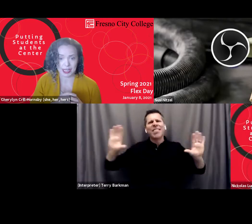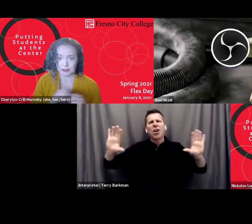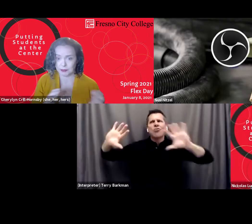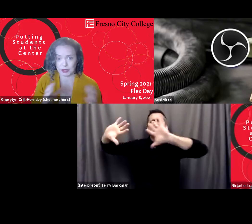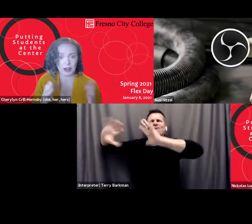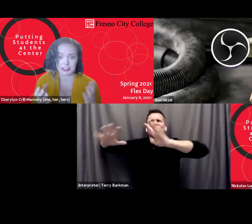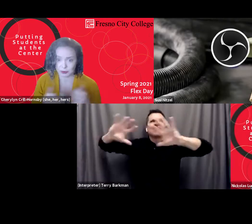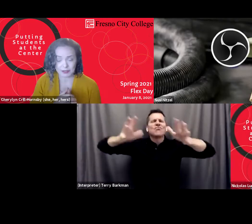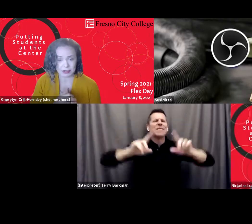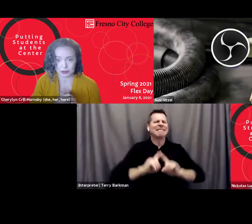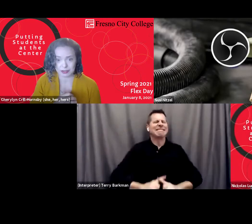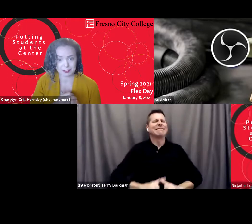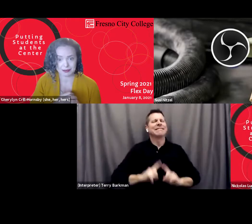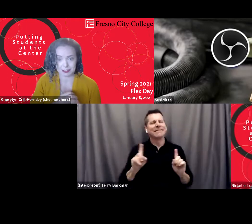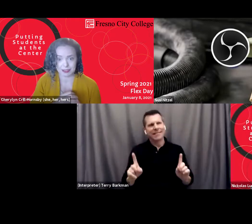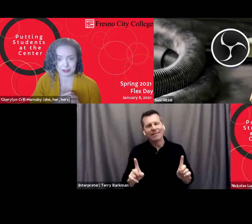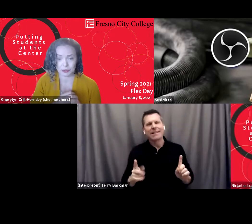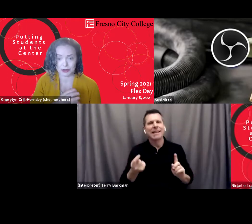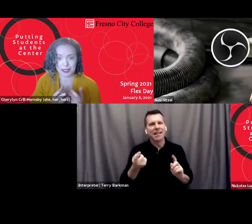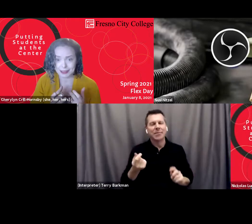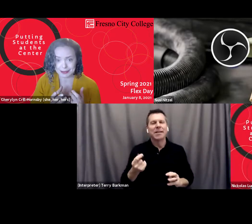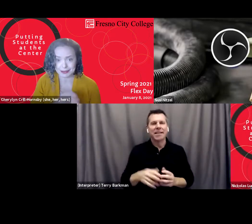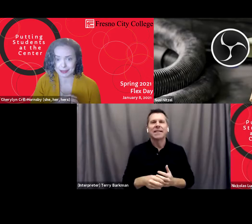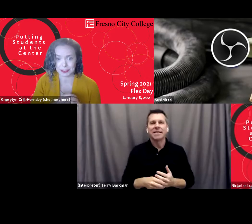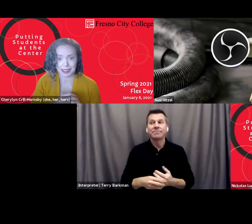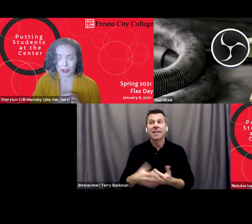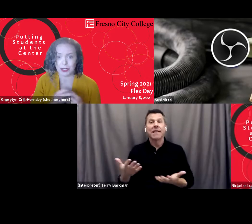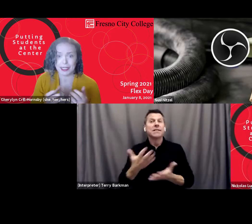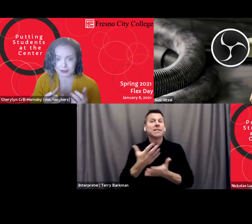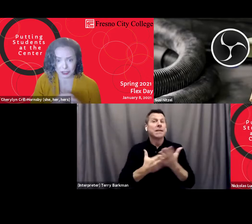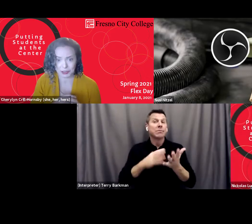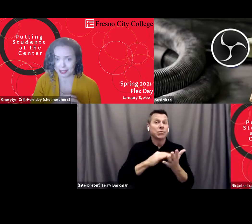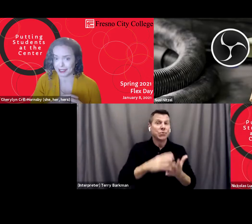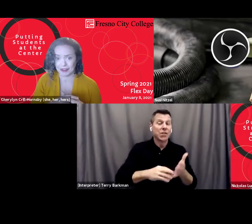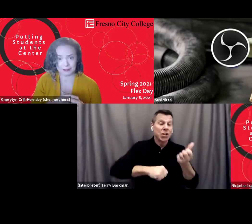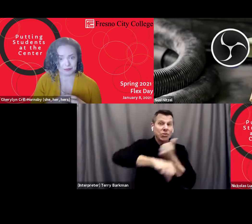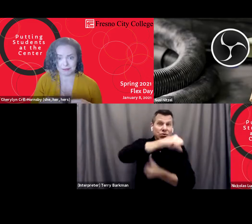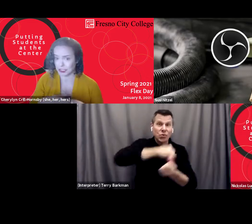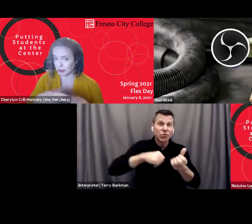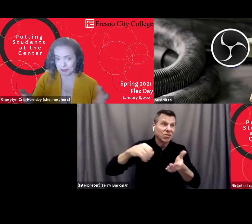can have, you know, obviously, we have students in social sciences that are taking all kinds of general ed that have, you know,